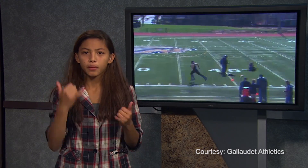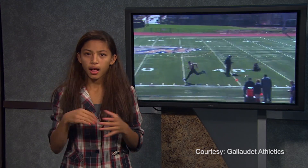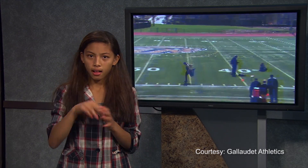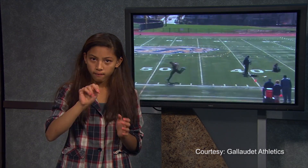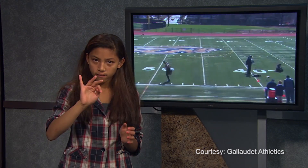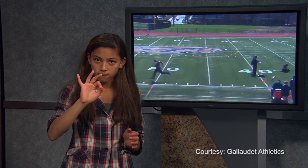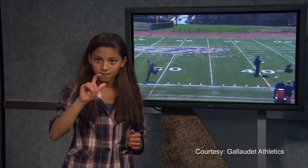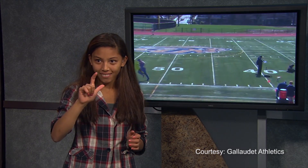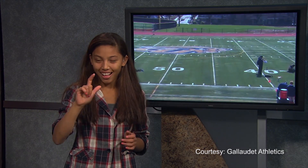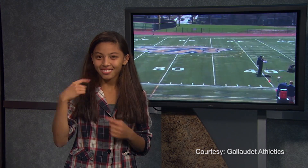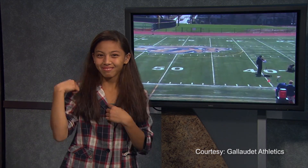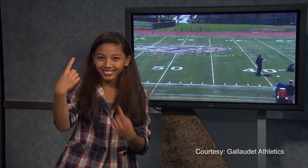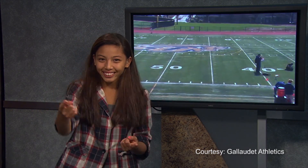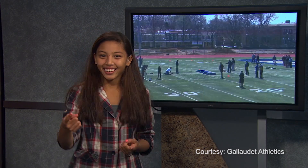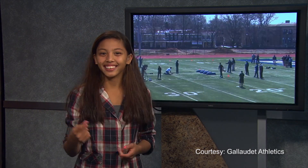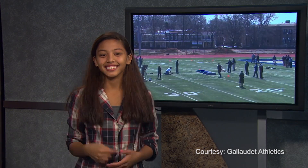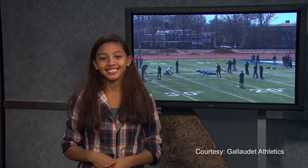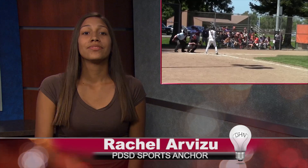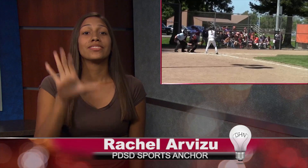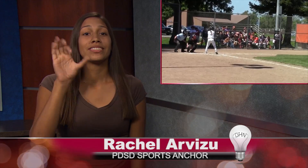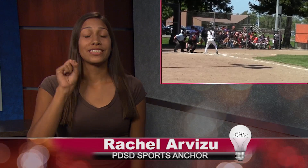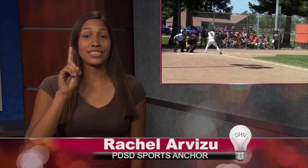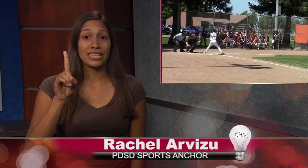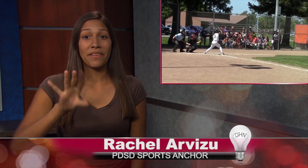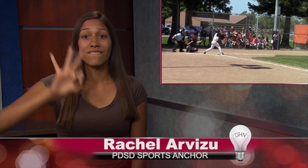TO PLAY IN THE N-F-L.